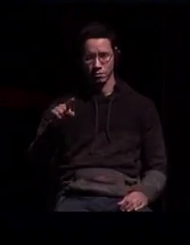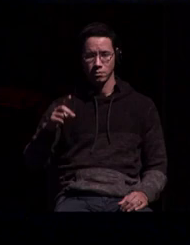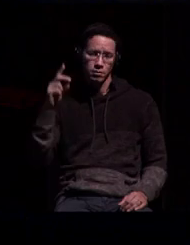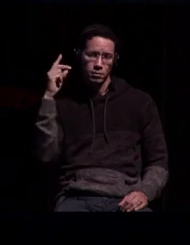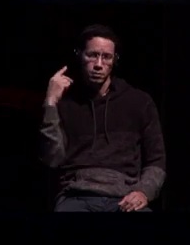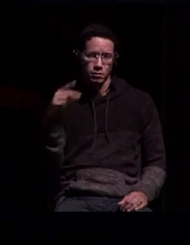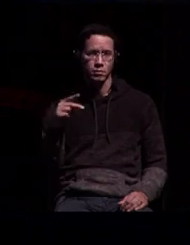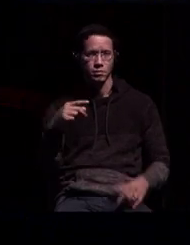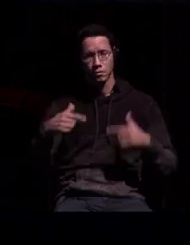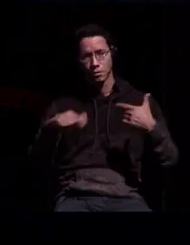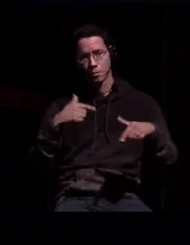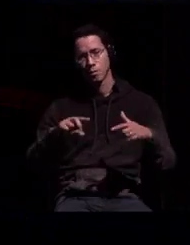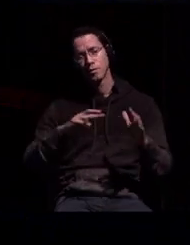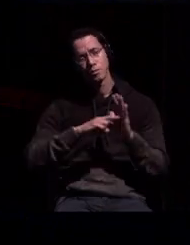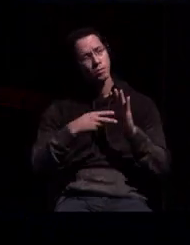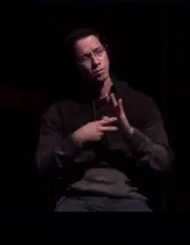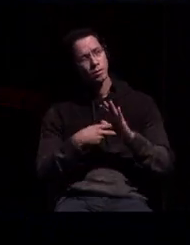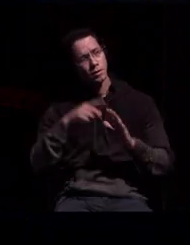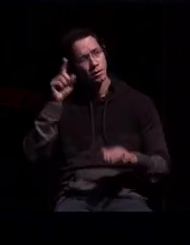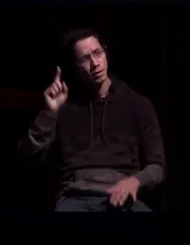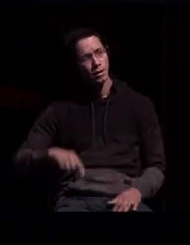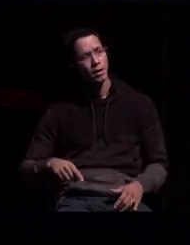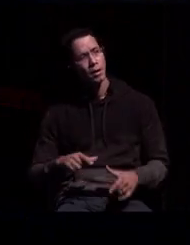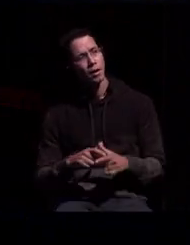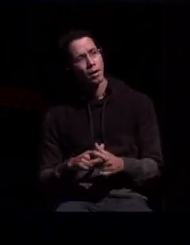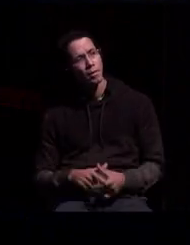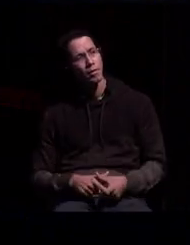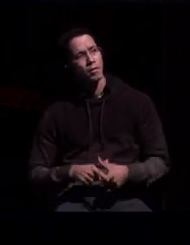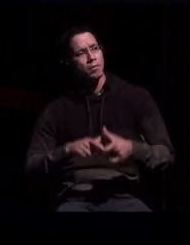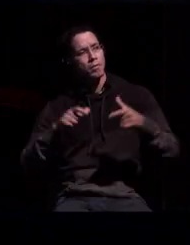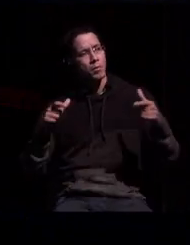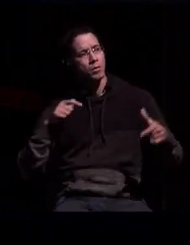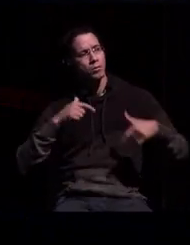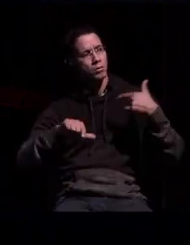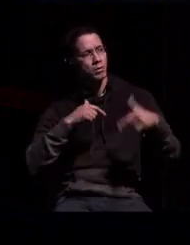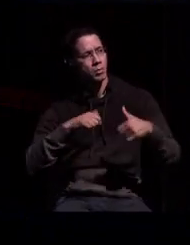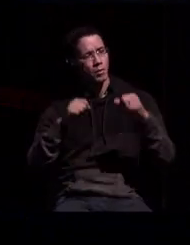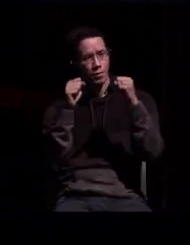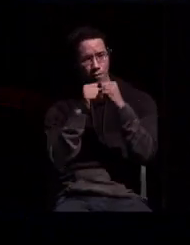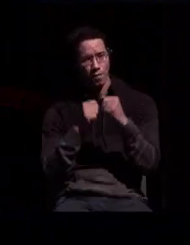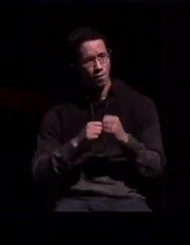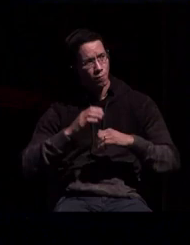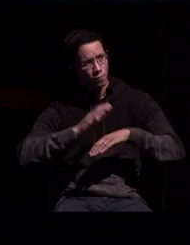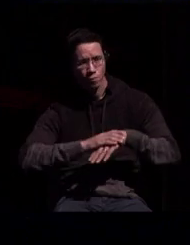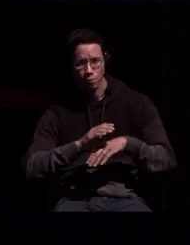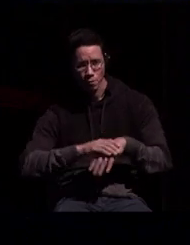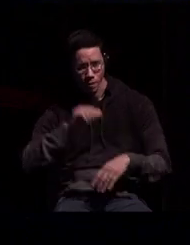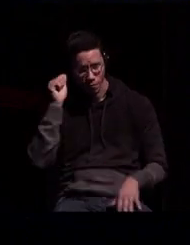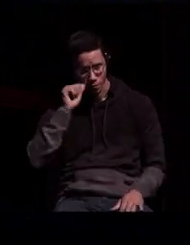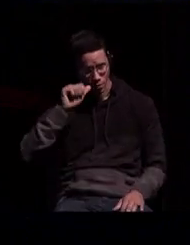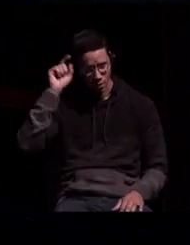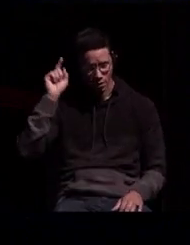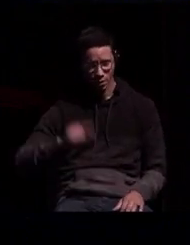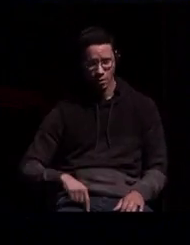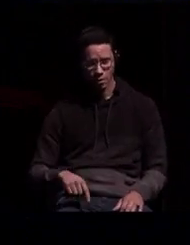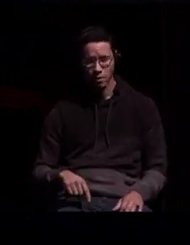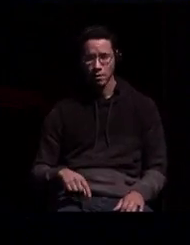we mean that most of the work those women do is work with an historical load of